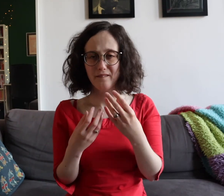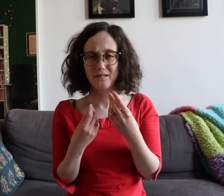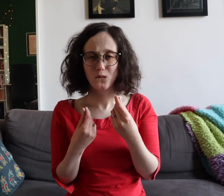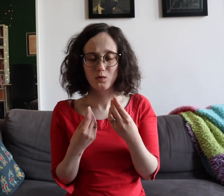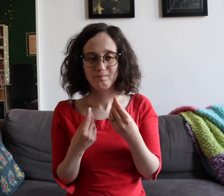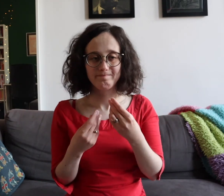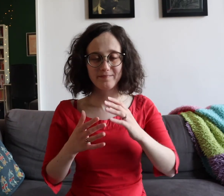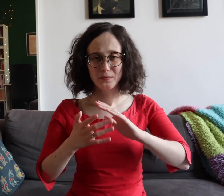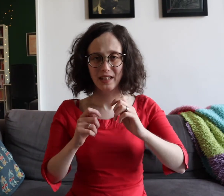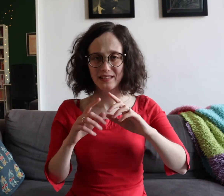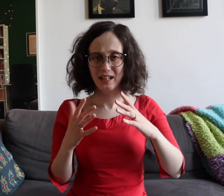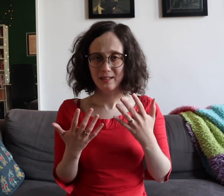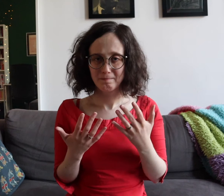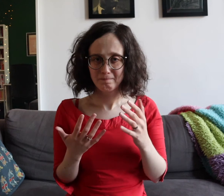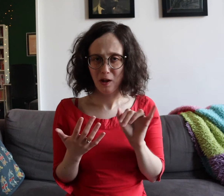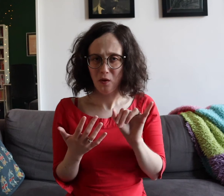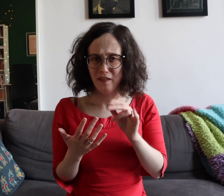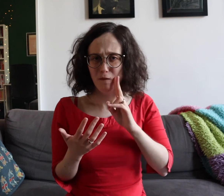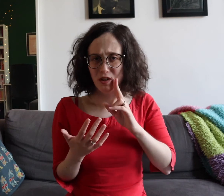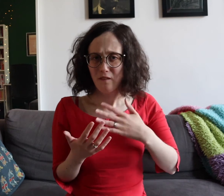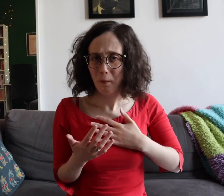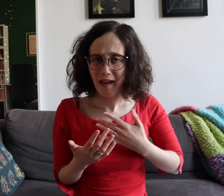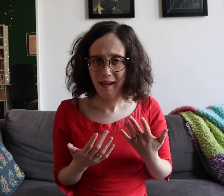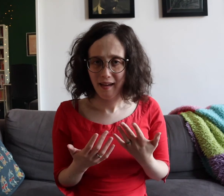I wondered what the advantage of sign language would be for me.